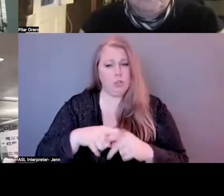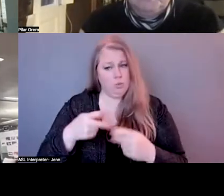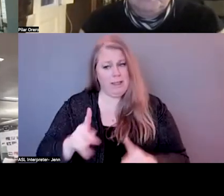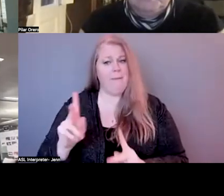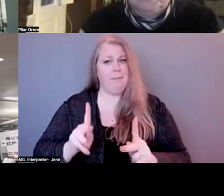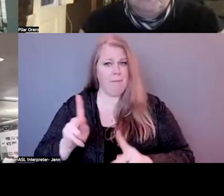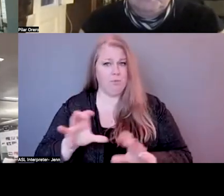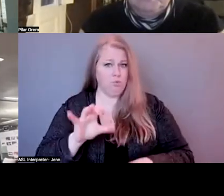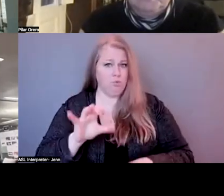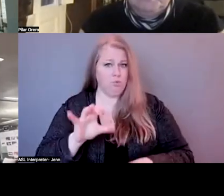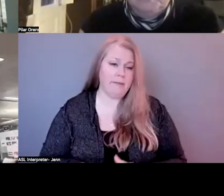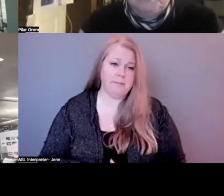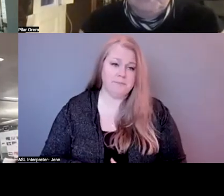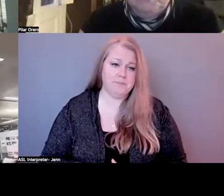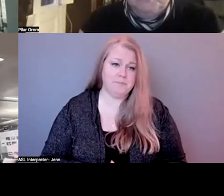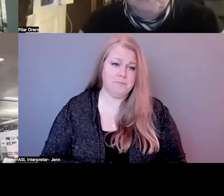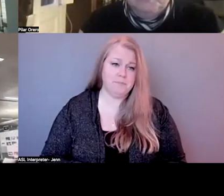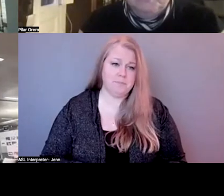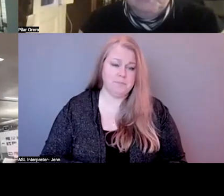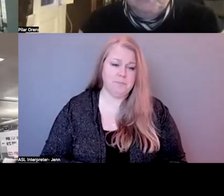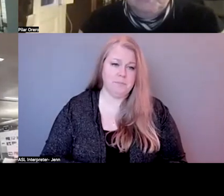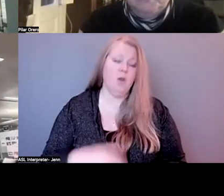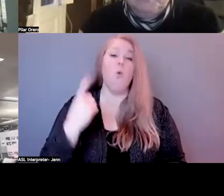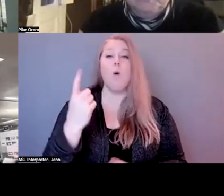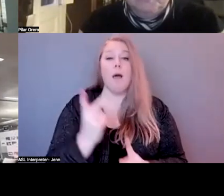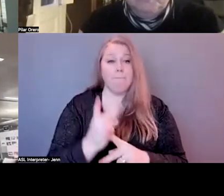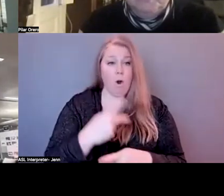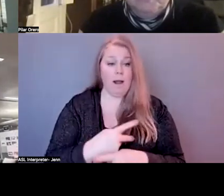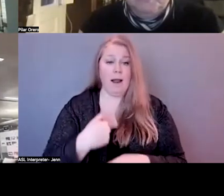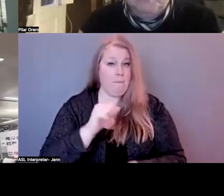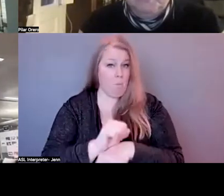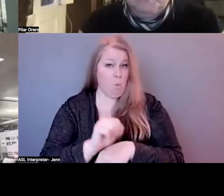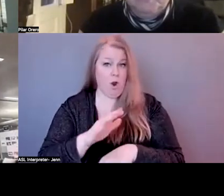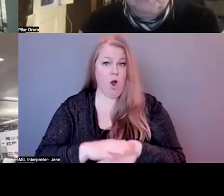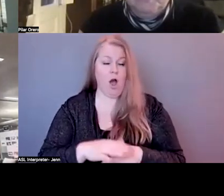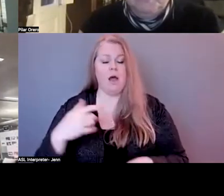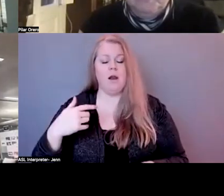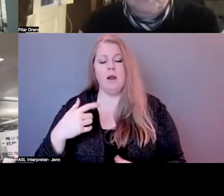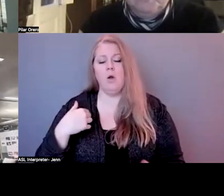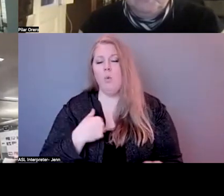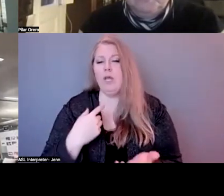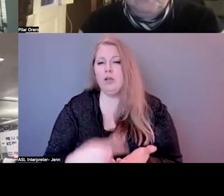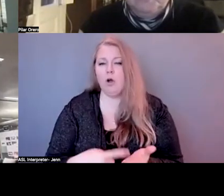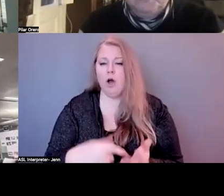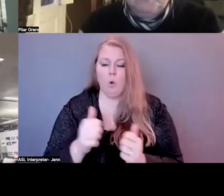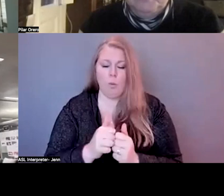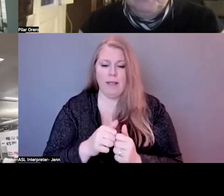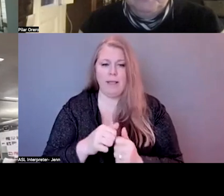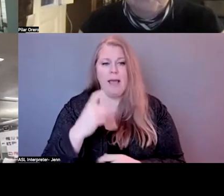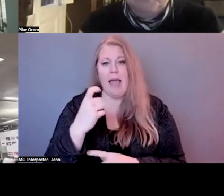So one project that have been working on is, we talk to actually XR developers in different